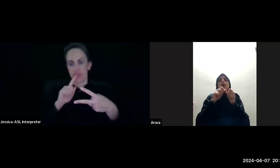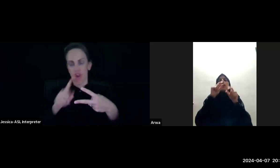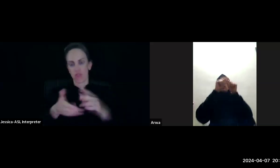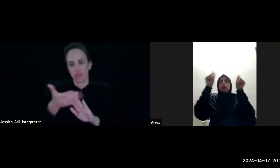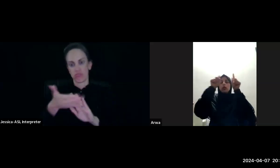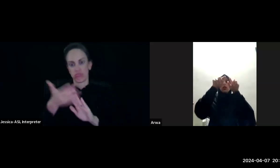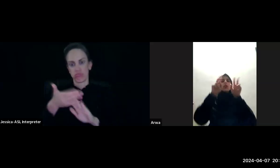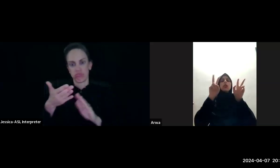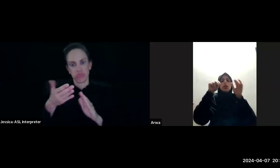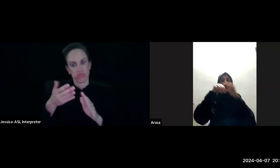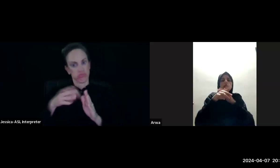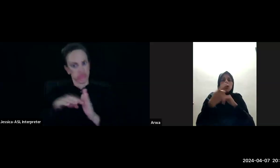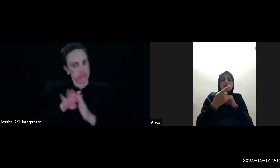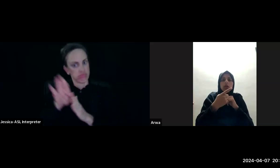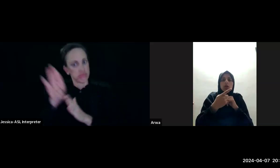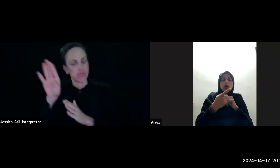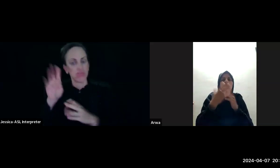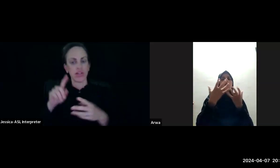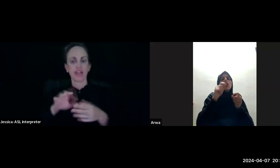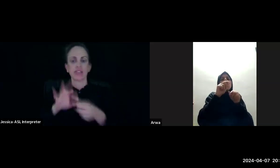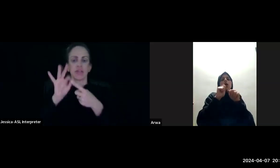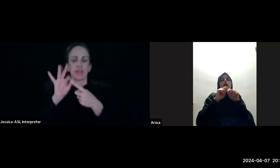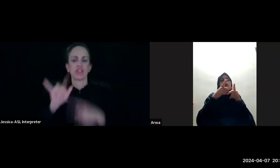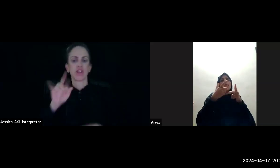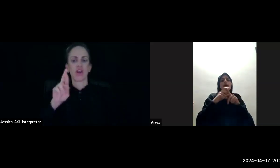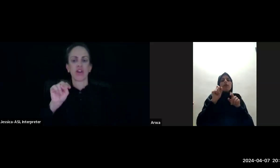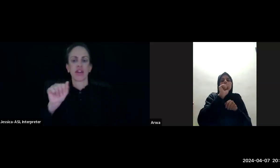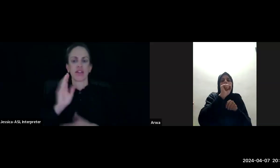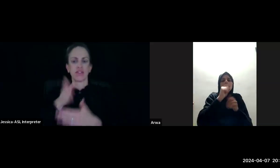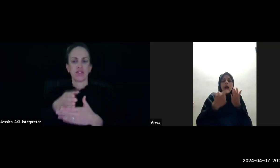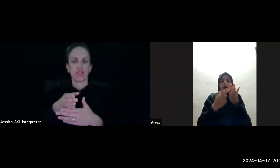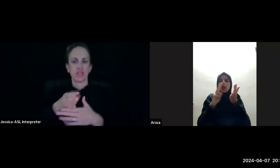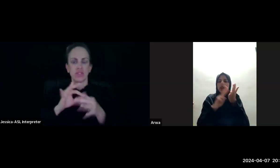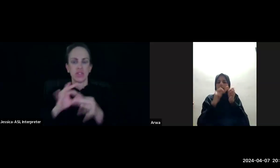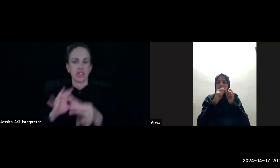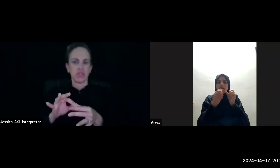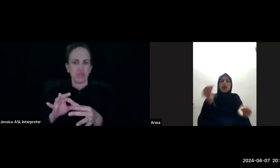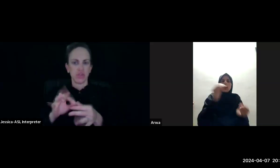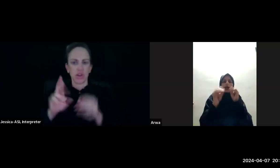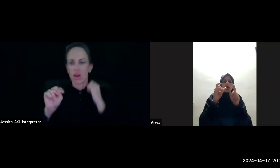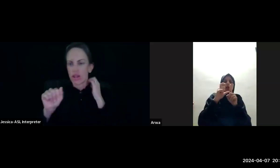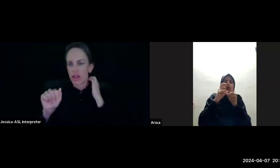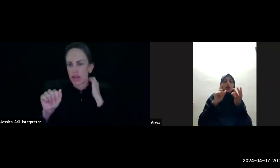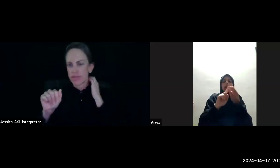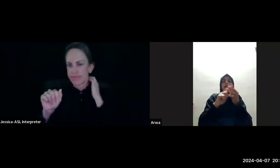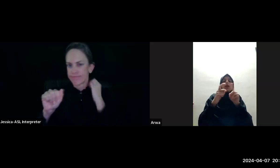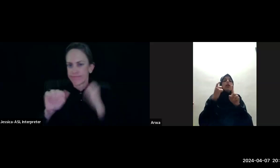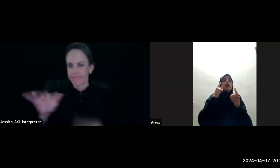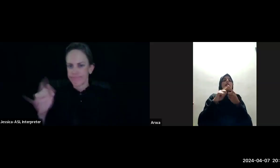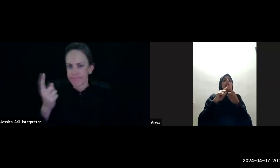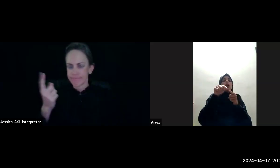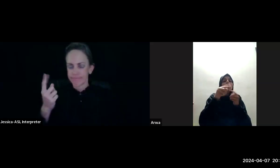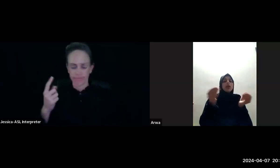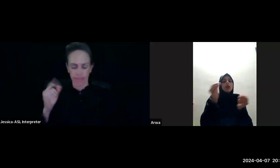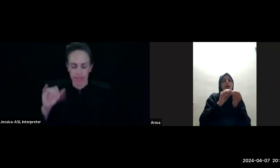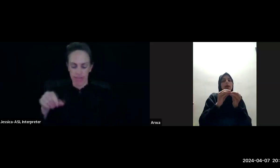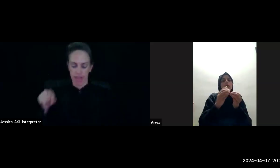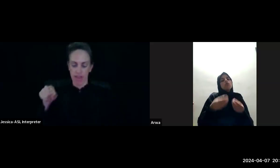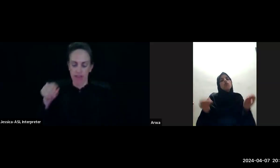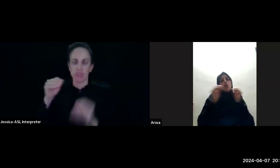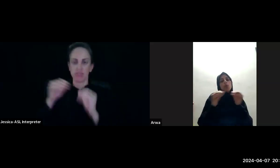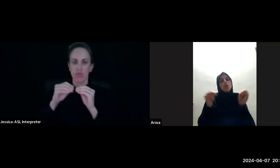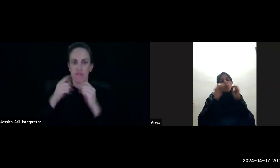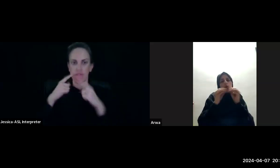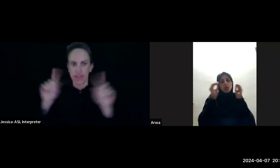where they try to do what is called as RNA editing. and that is much more effective and not too